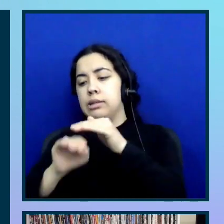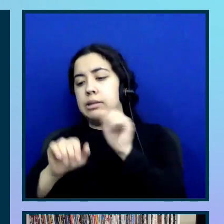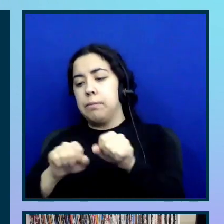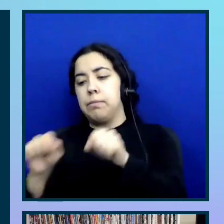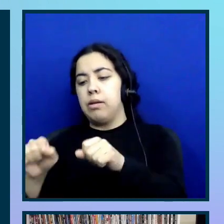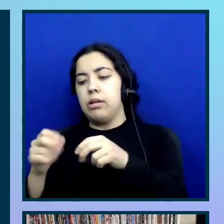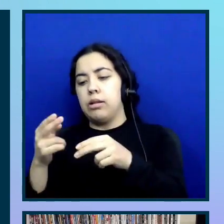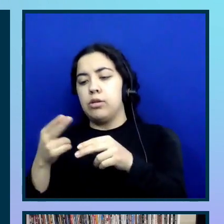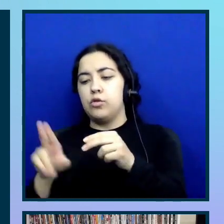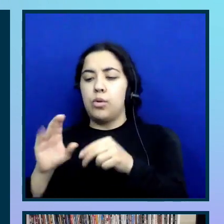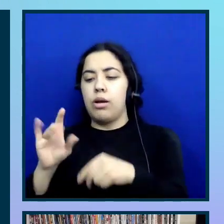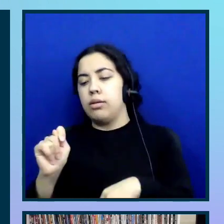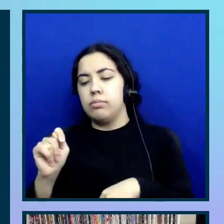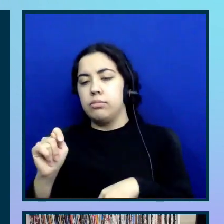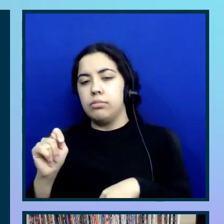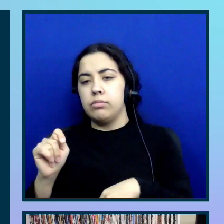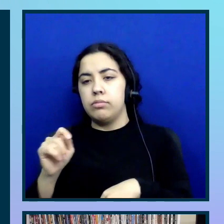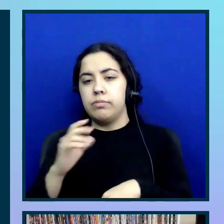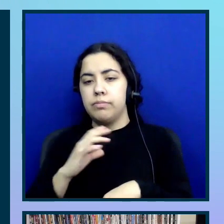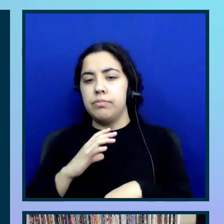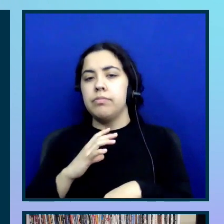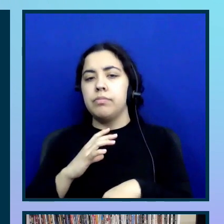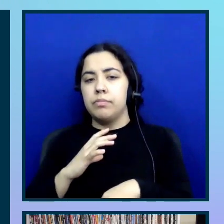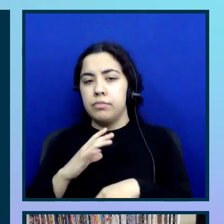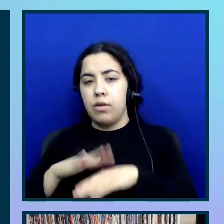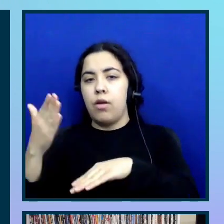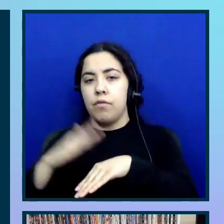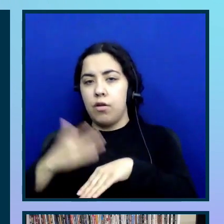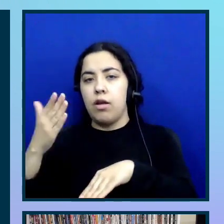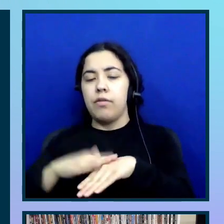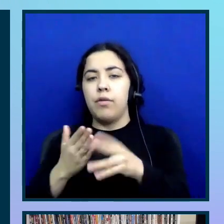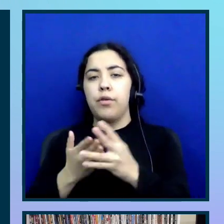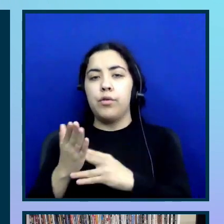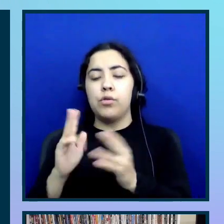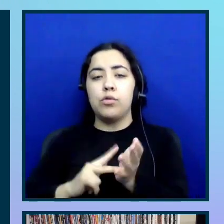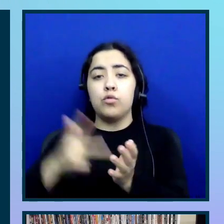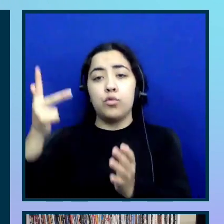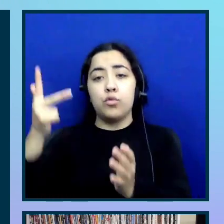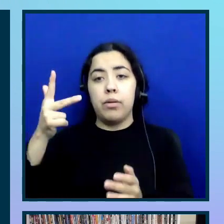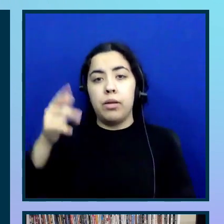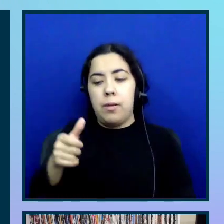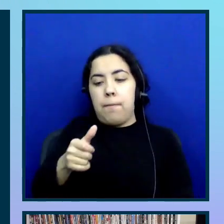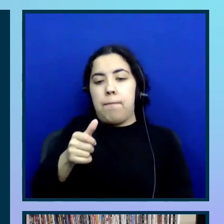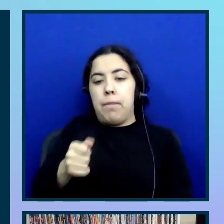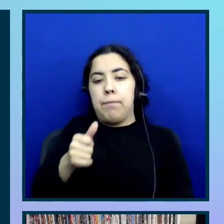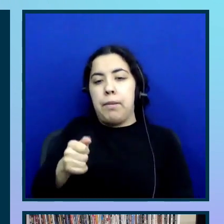So with this enabled, you can now turn VoiceOver on and off by triple pressing the iPhone or iPad home button.